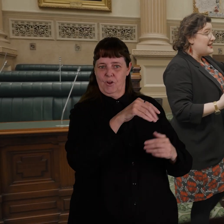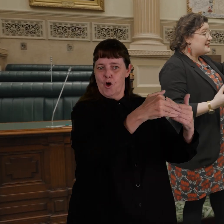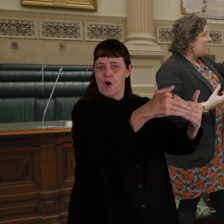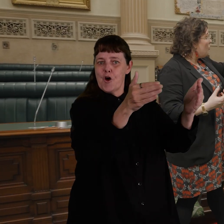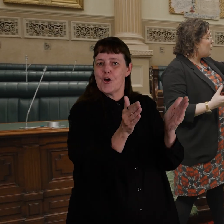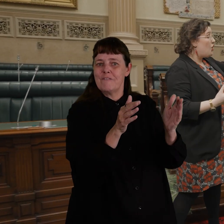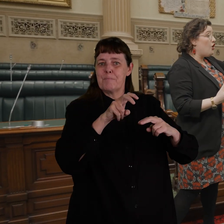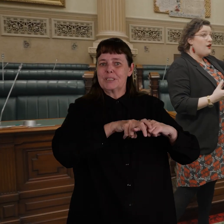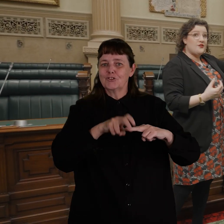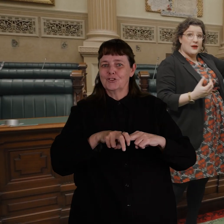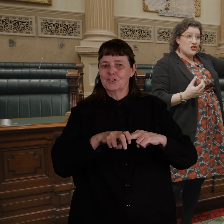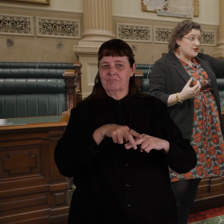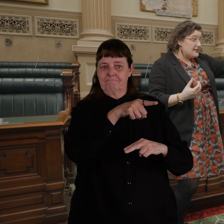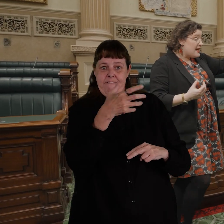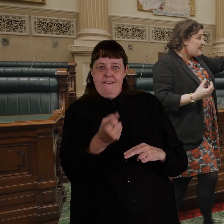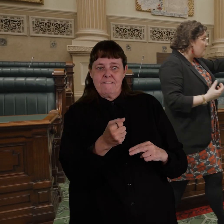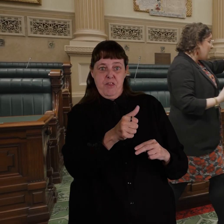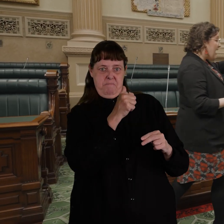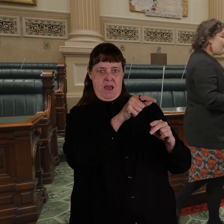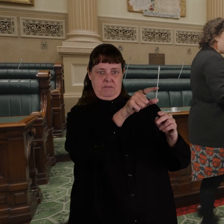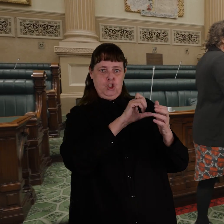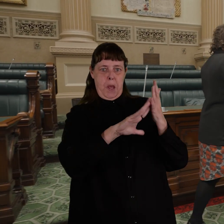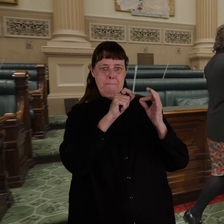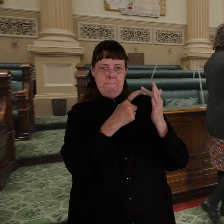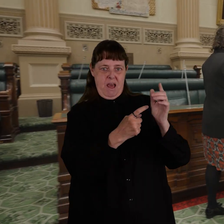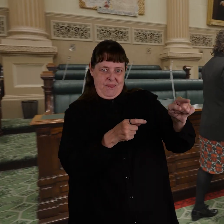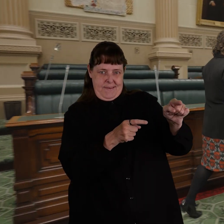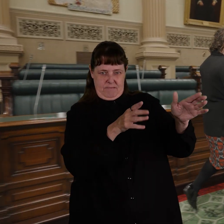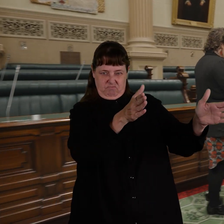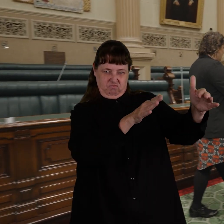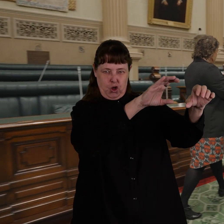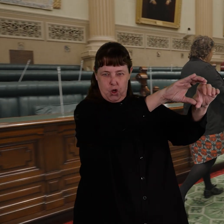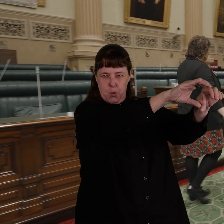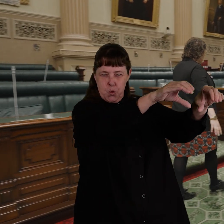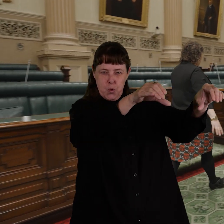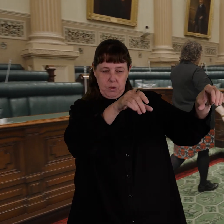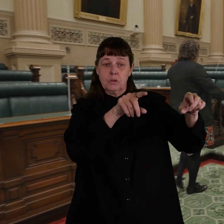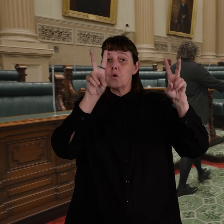They sit on the curved benches that we have at the back of the chamber here.